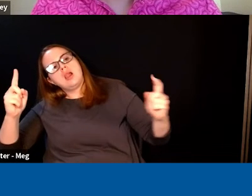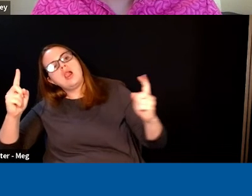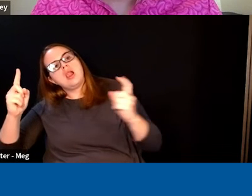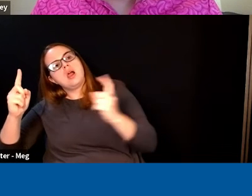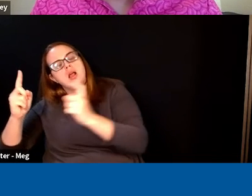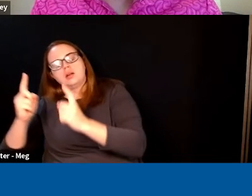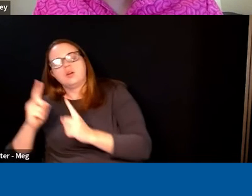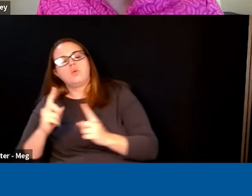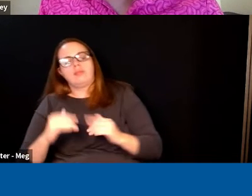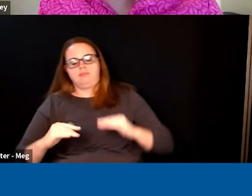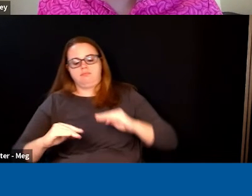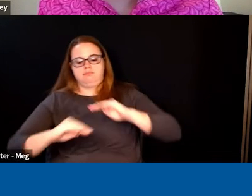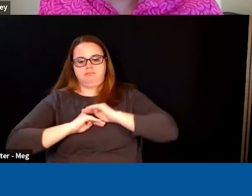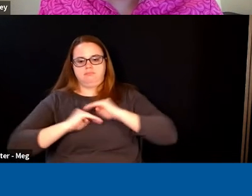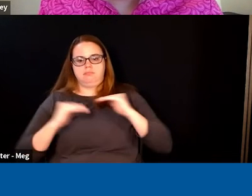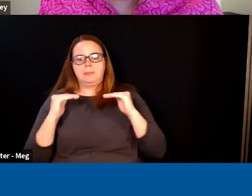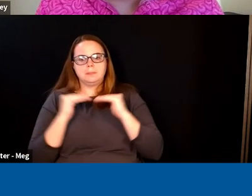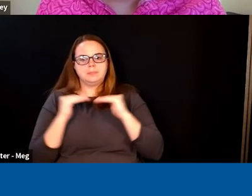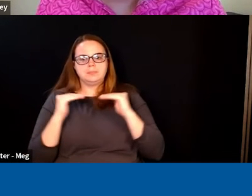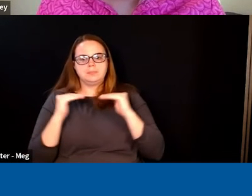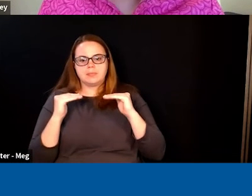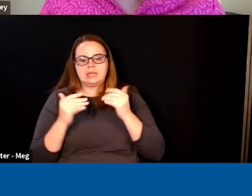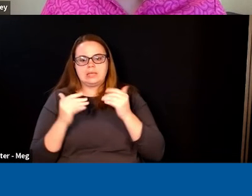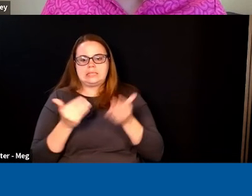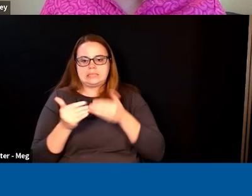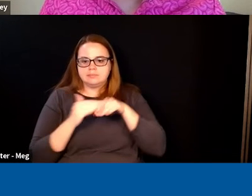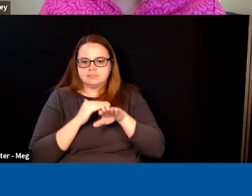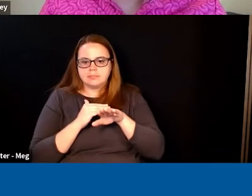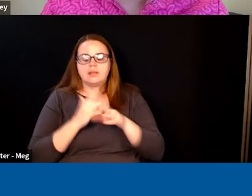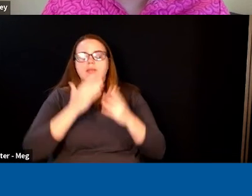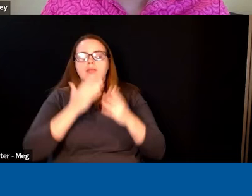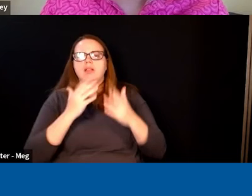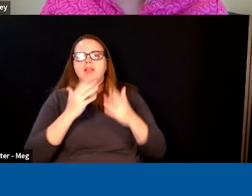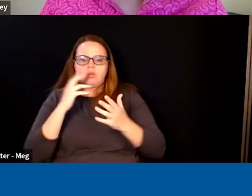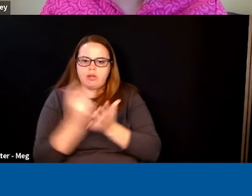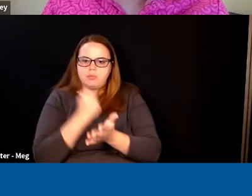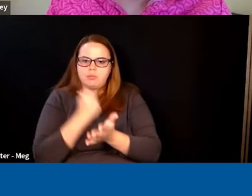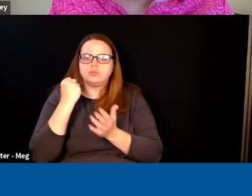just thank you for this opportunity, thank you to, you know, my lovely hosts